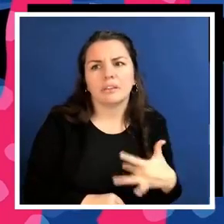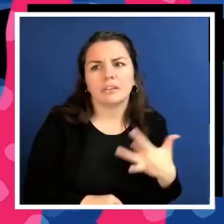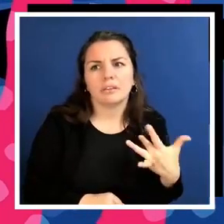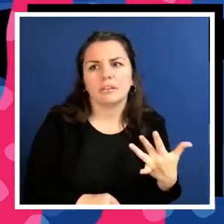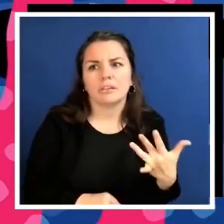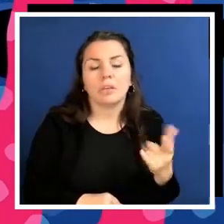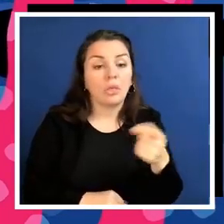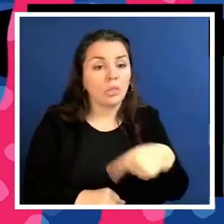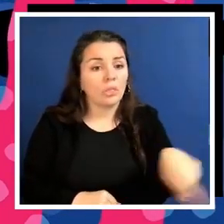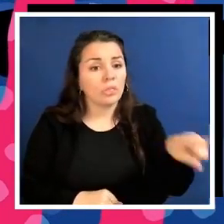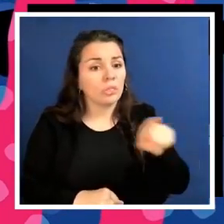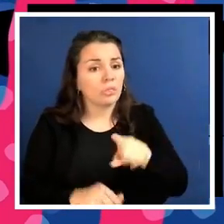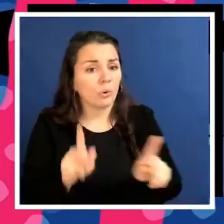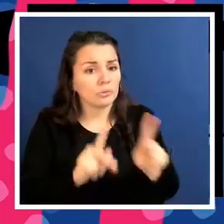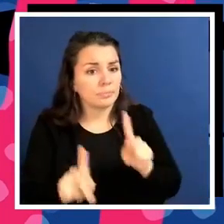GET HELP LIKE THIS. PEOPLE FEEL LIKE YOU SHOULD